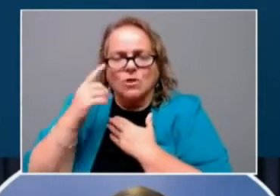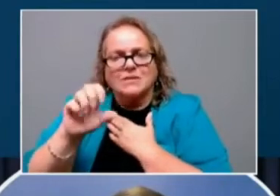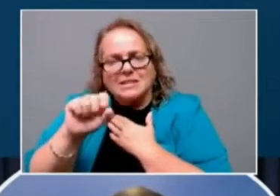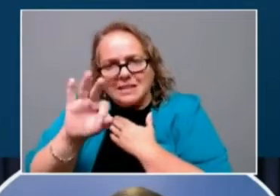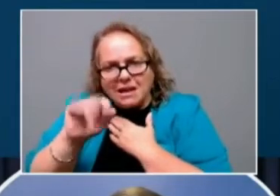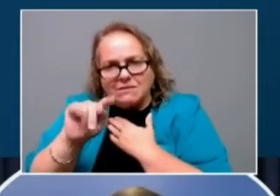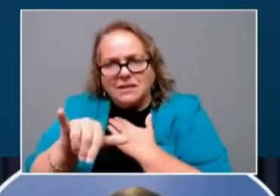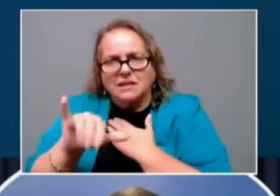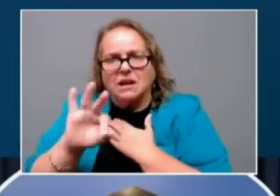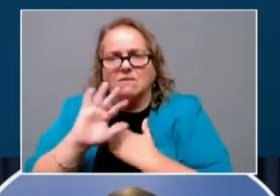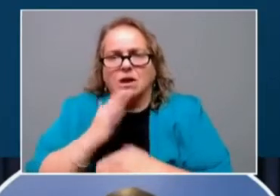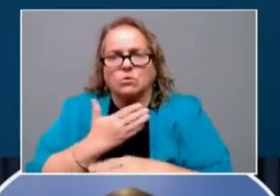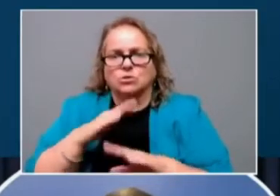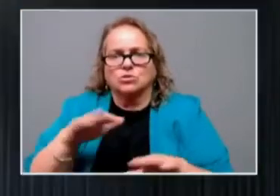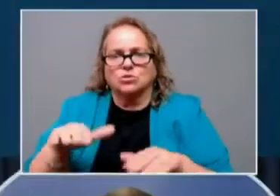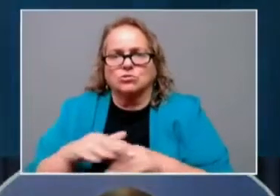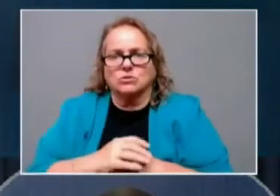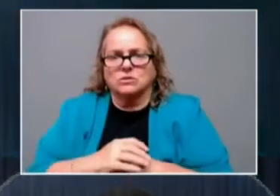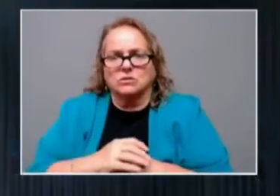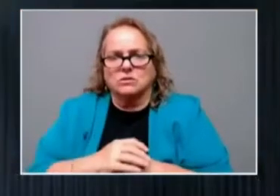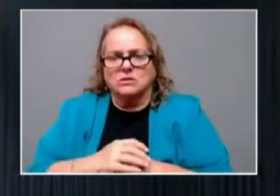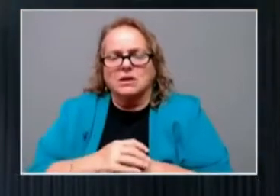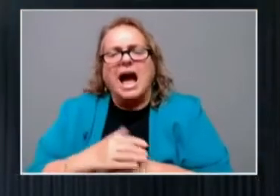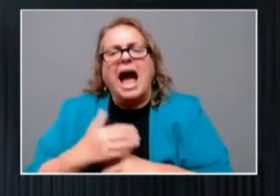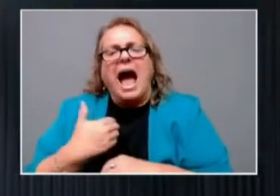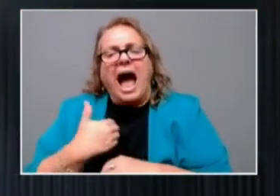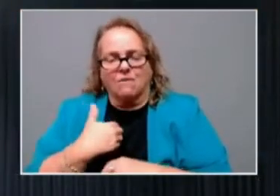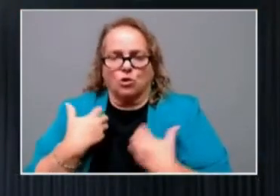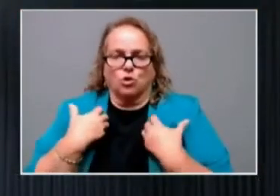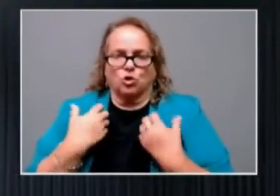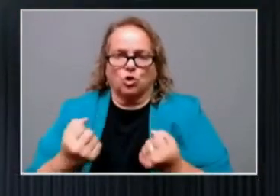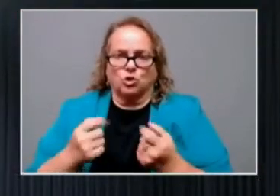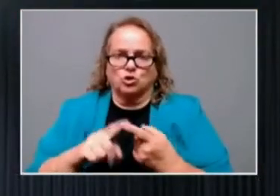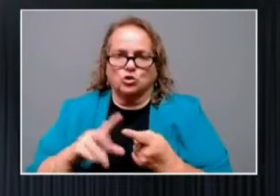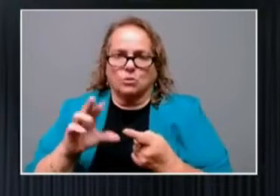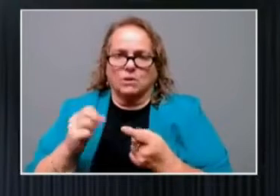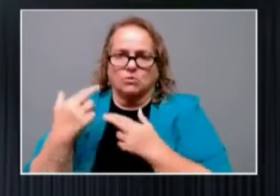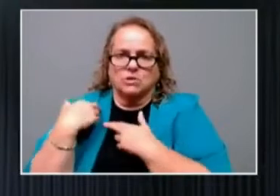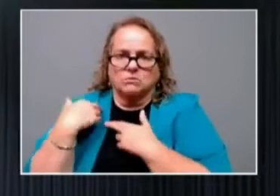step up and have the courage to be responsible for them. All right. Um,